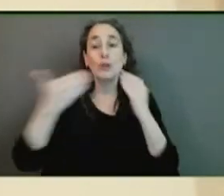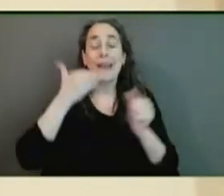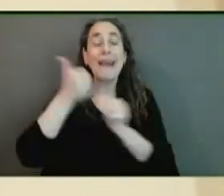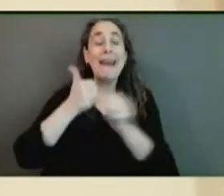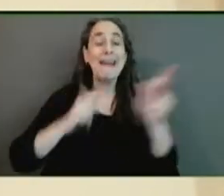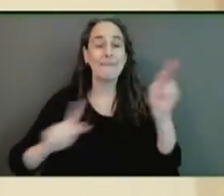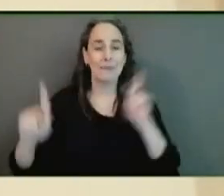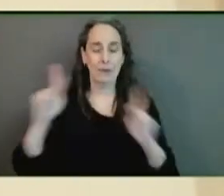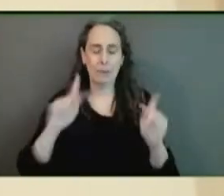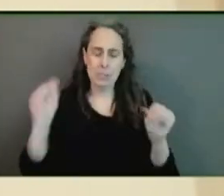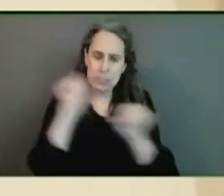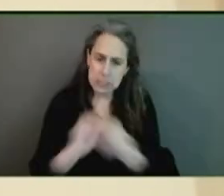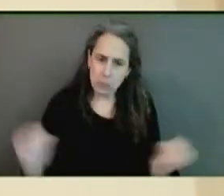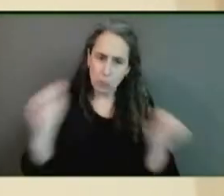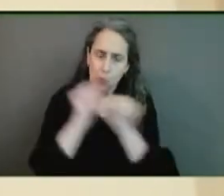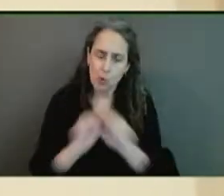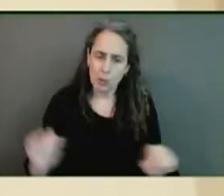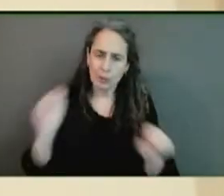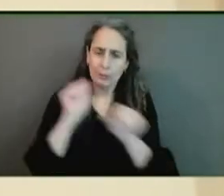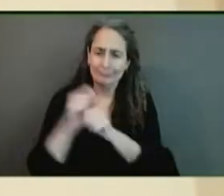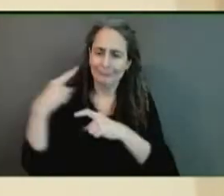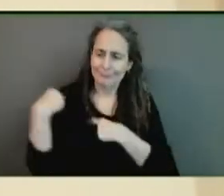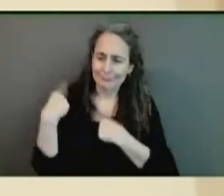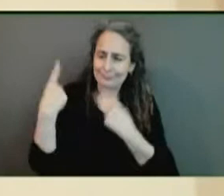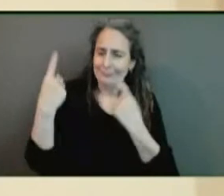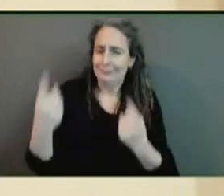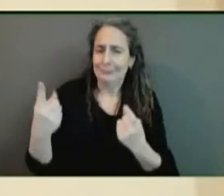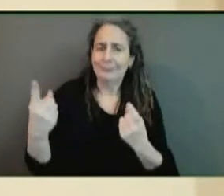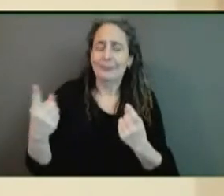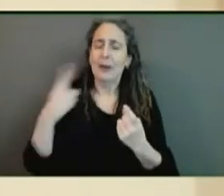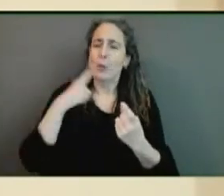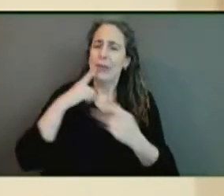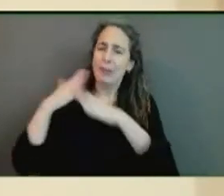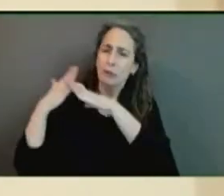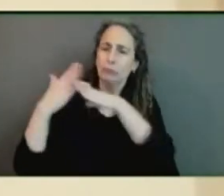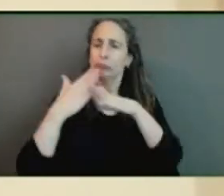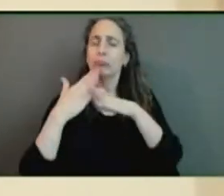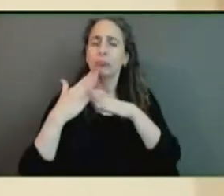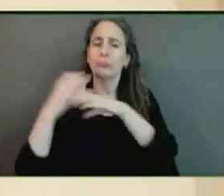of the Board of Education. I want to thank everyone who has